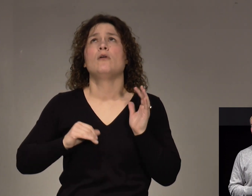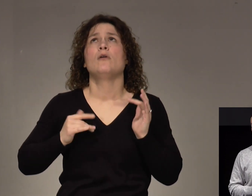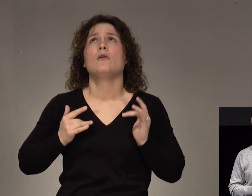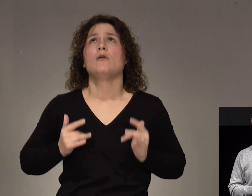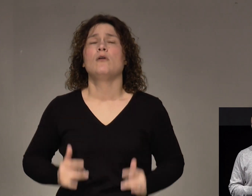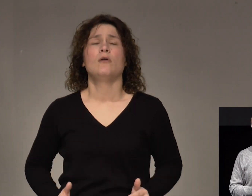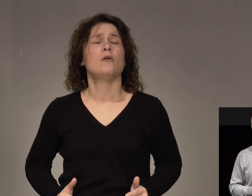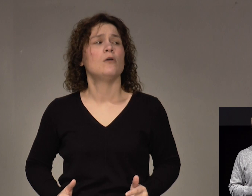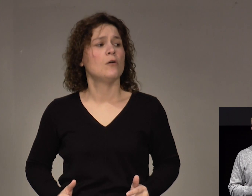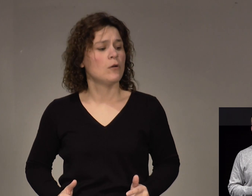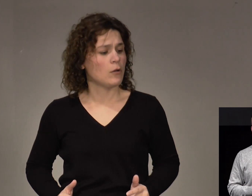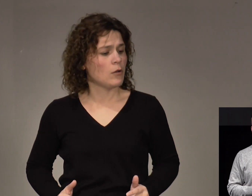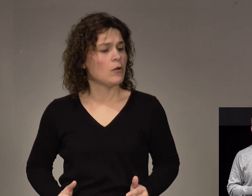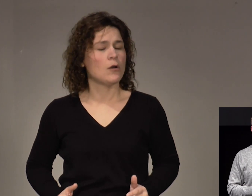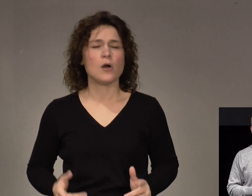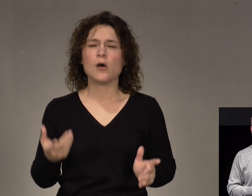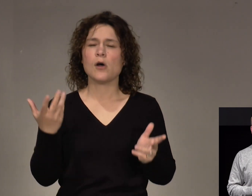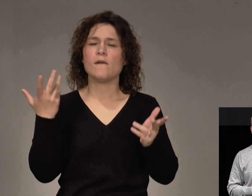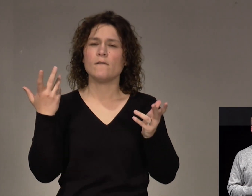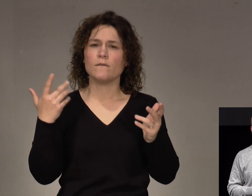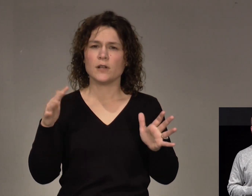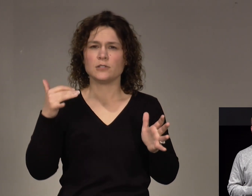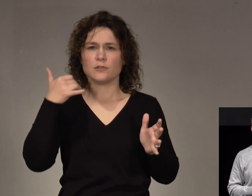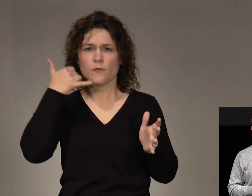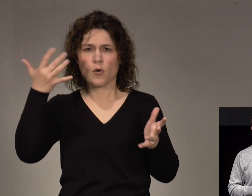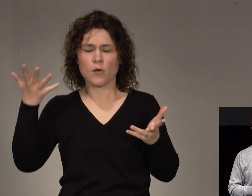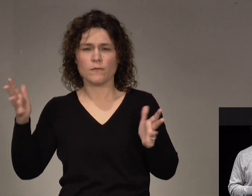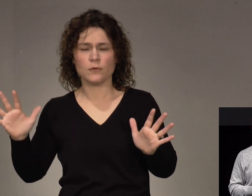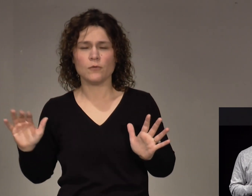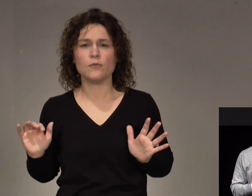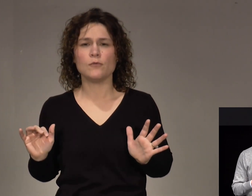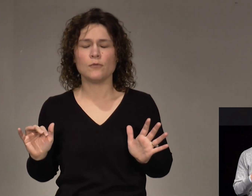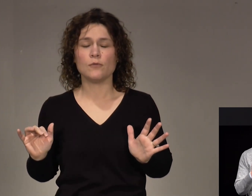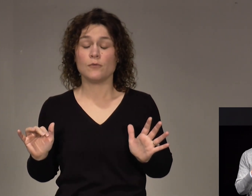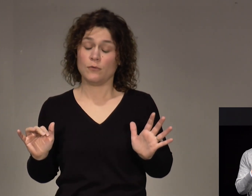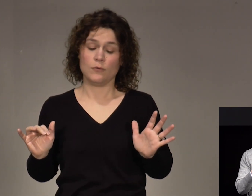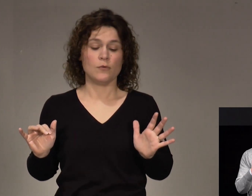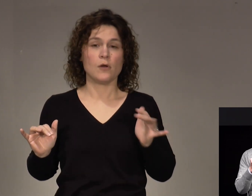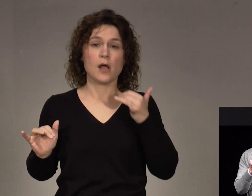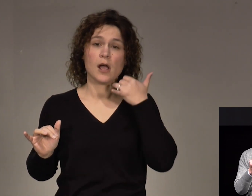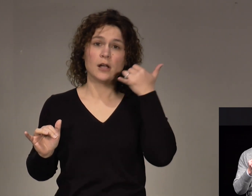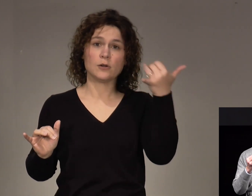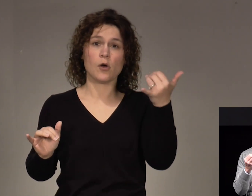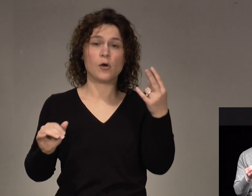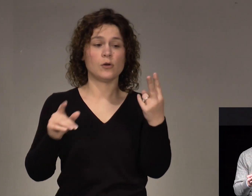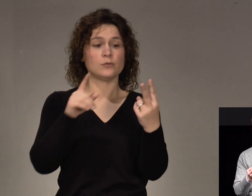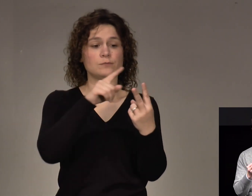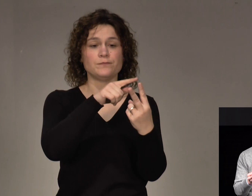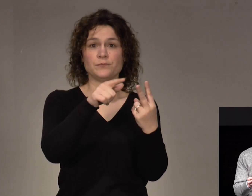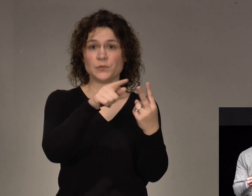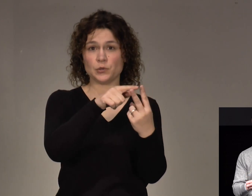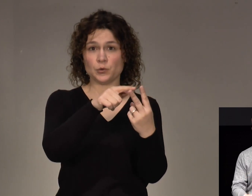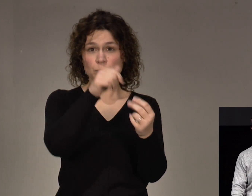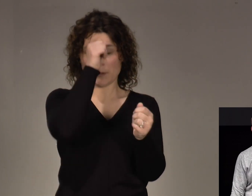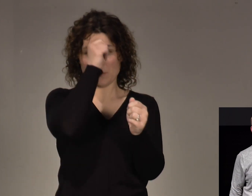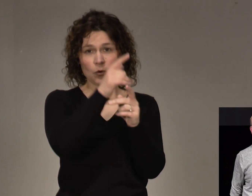phone with my doctor, I--I called two of my brothers in Christ.